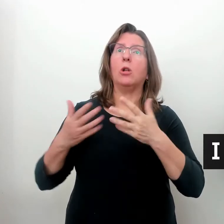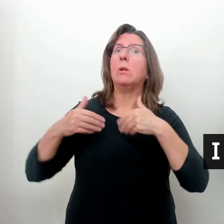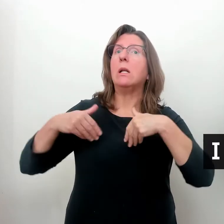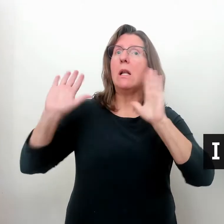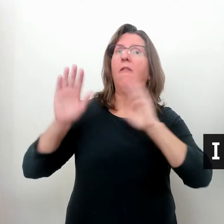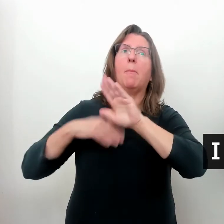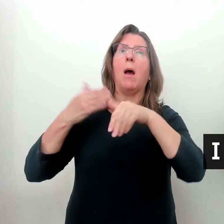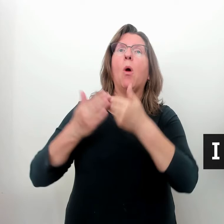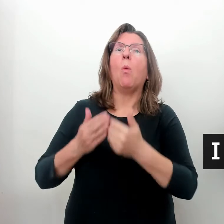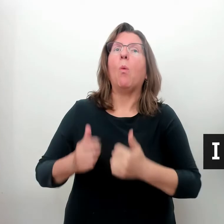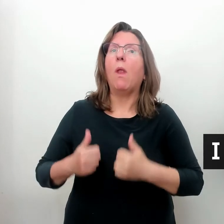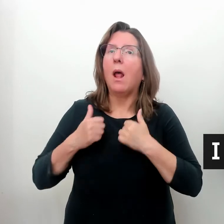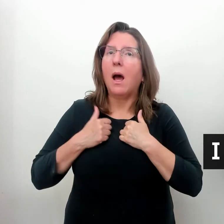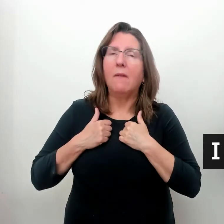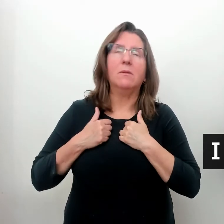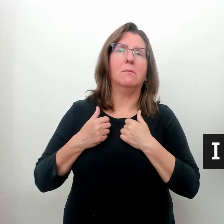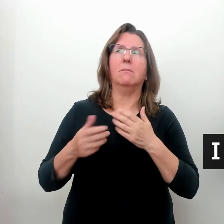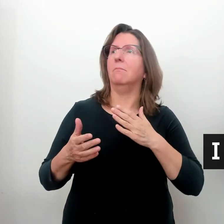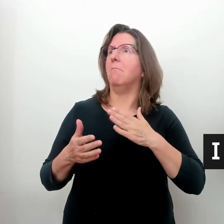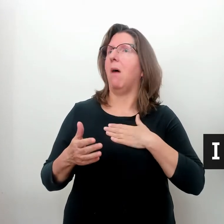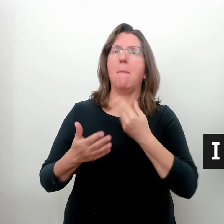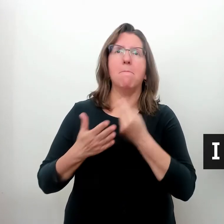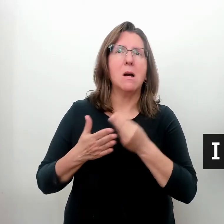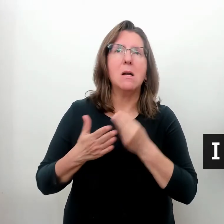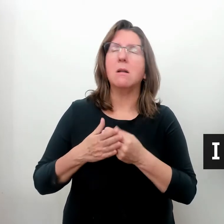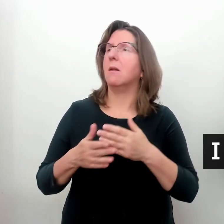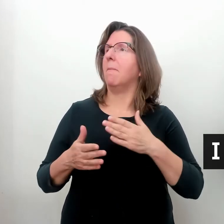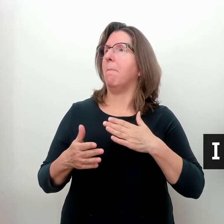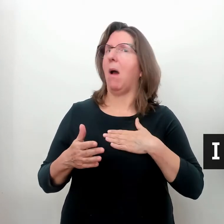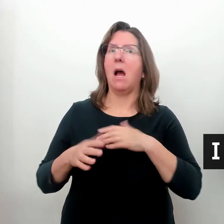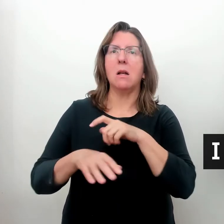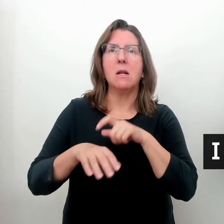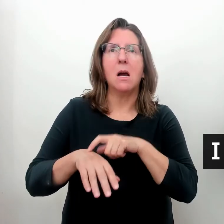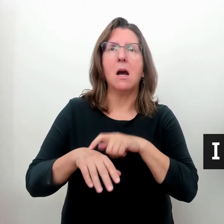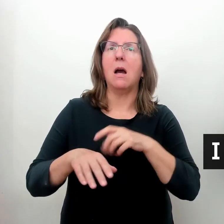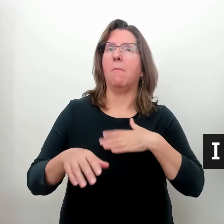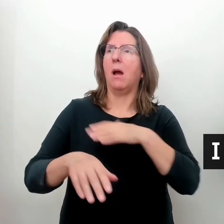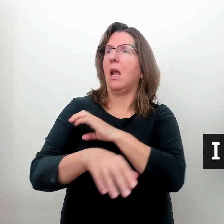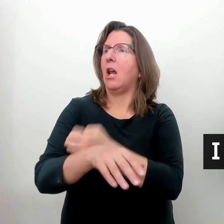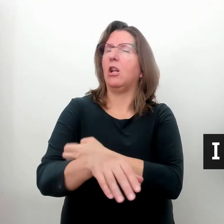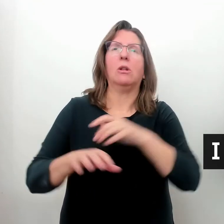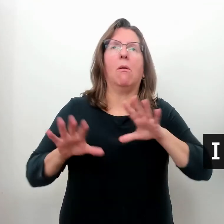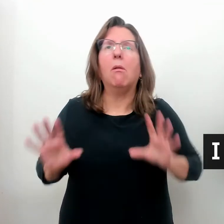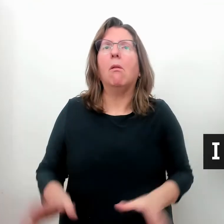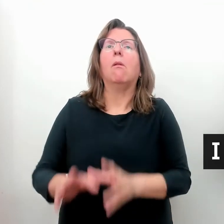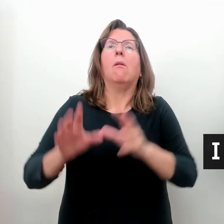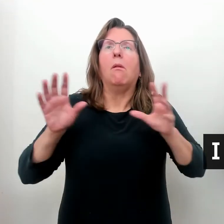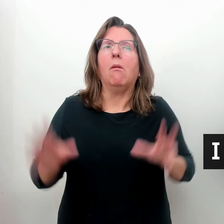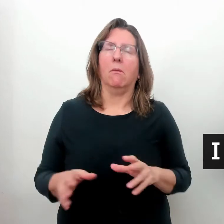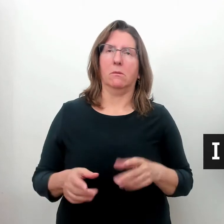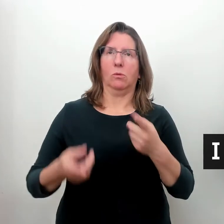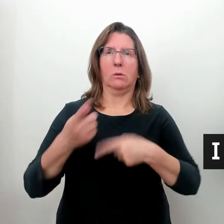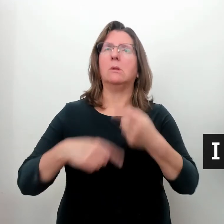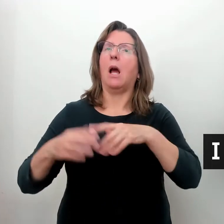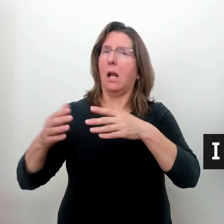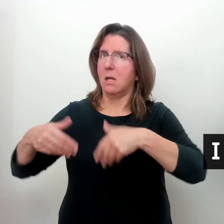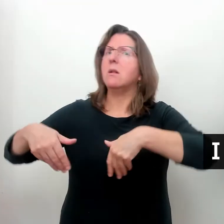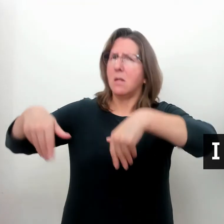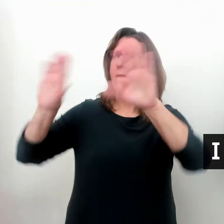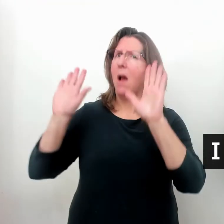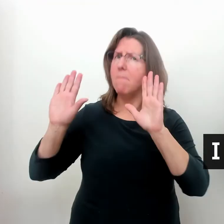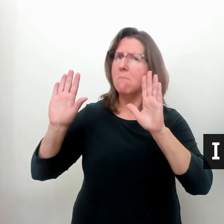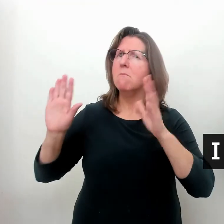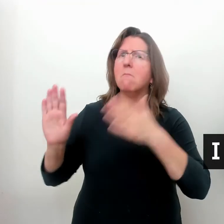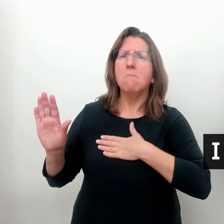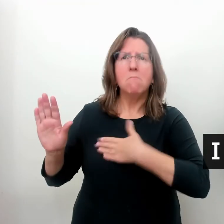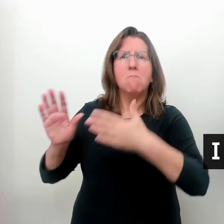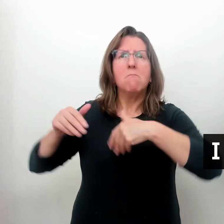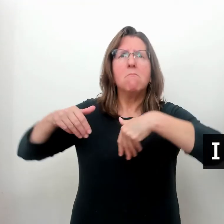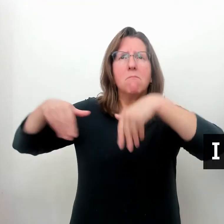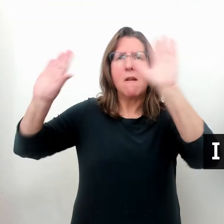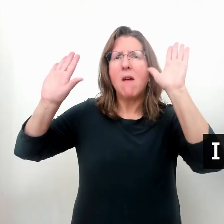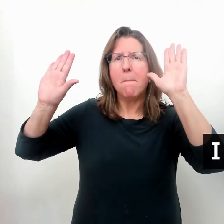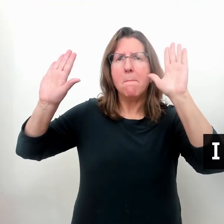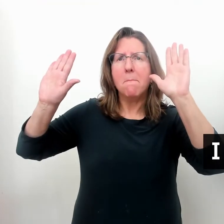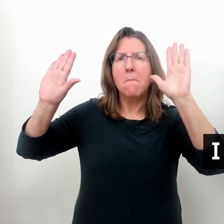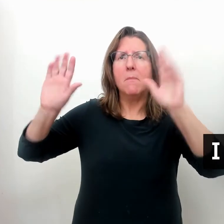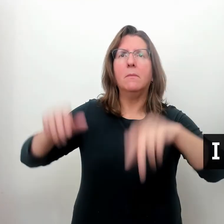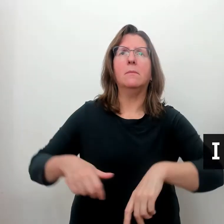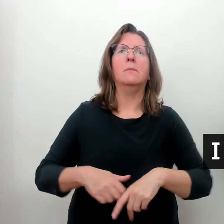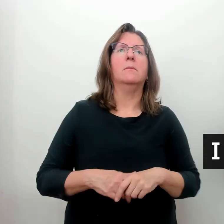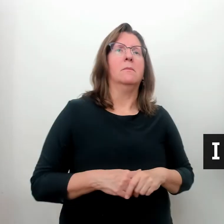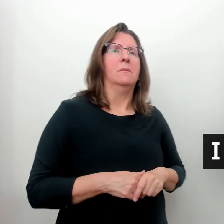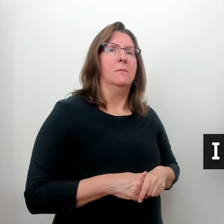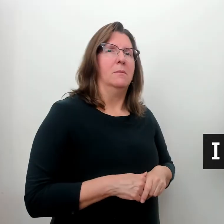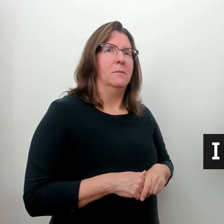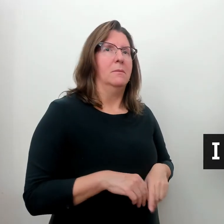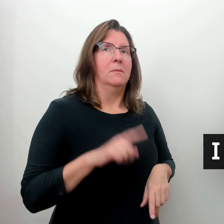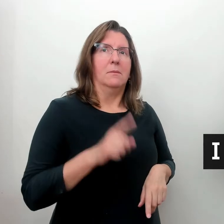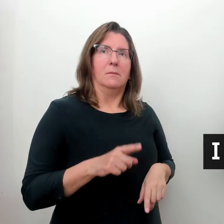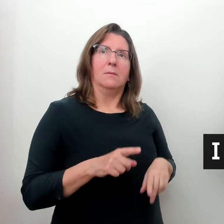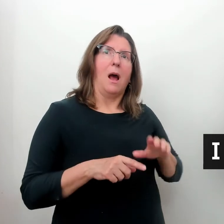One meaning is 'giving up' my money, my time, so much of my energy, my life = SACRIFICE.